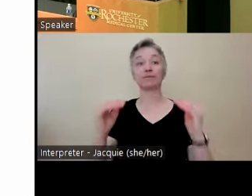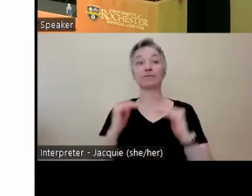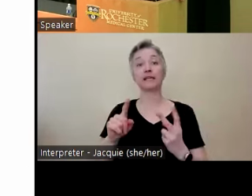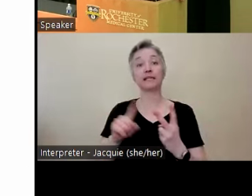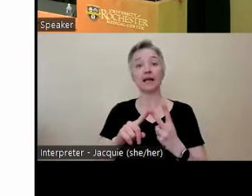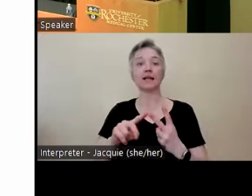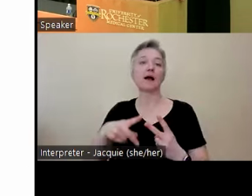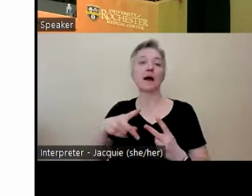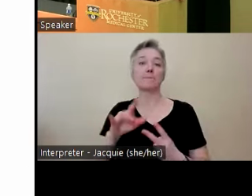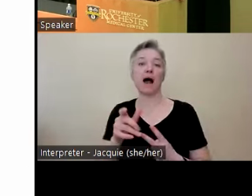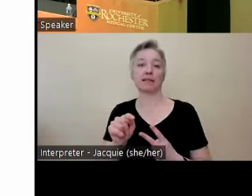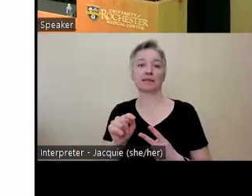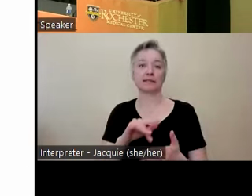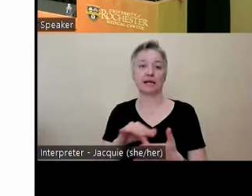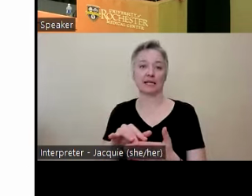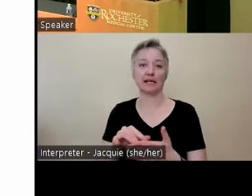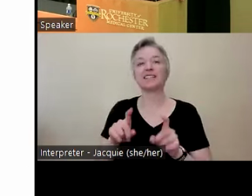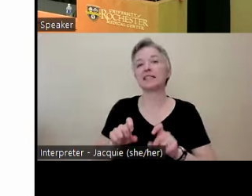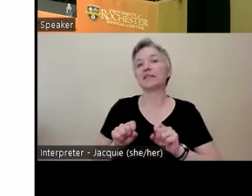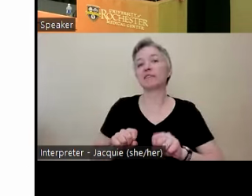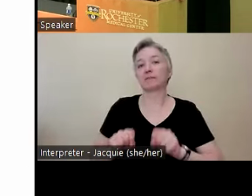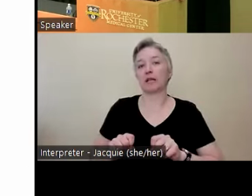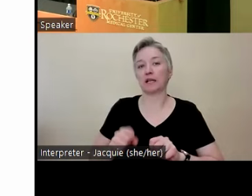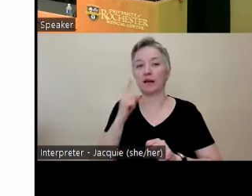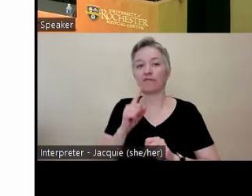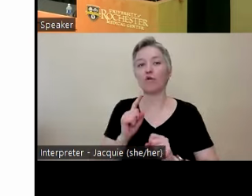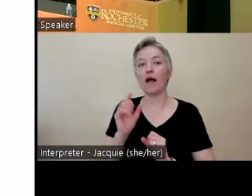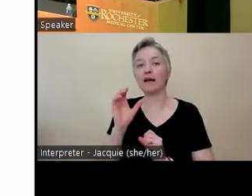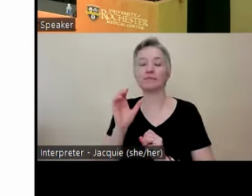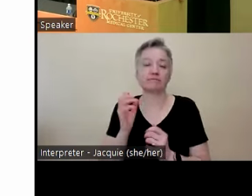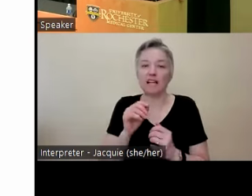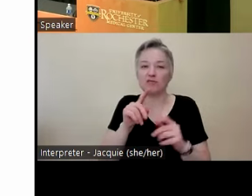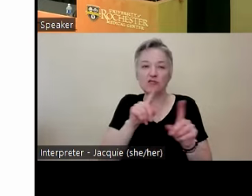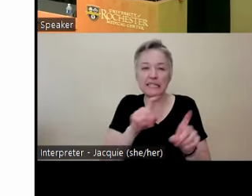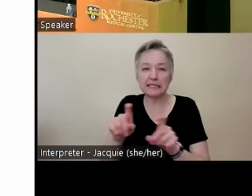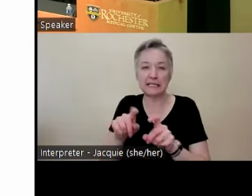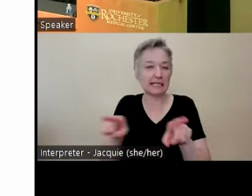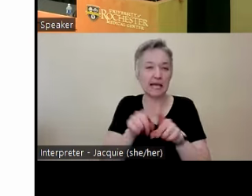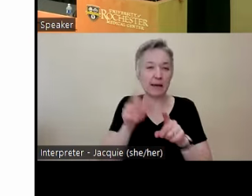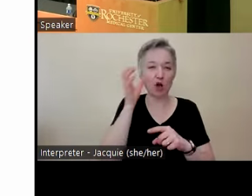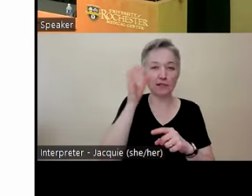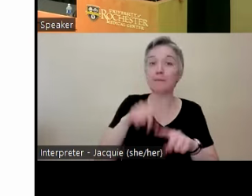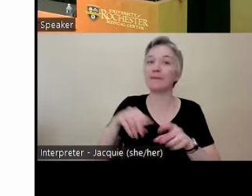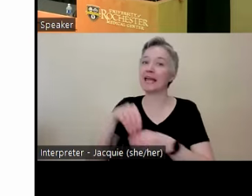that tested the feasibility of examining these same constructs but in the lab using really cool